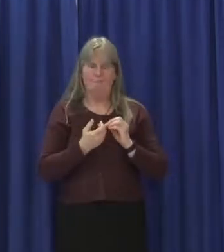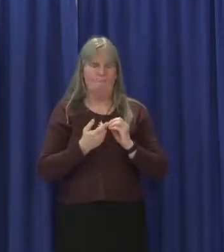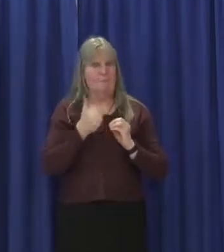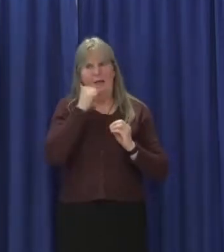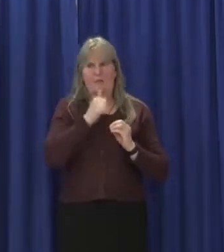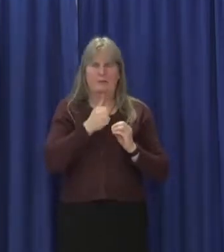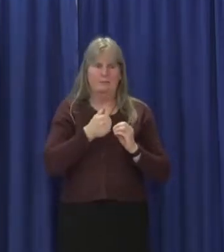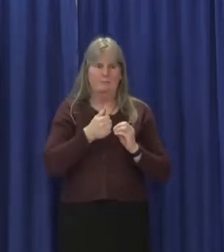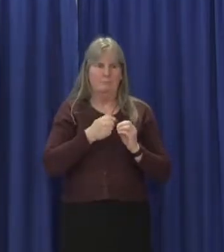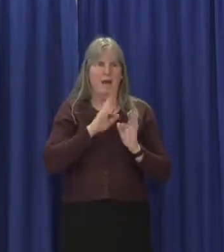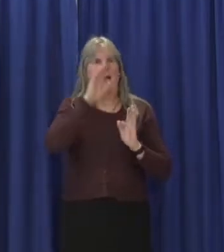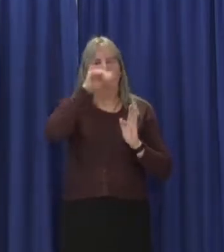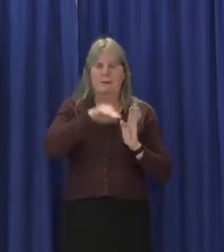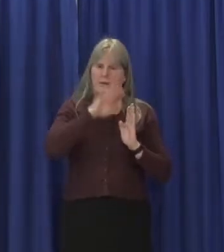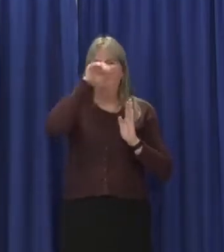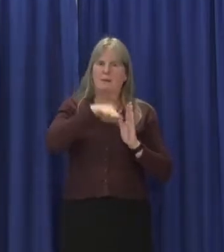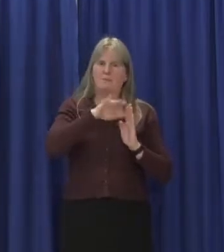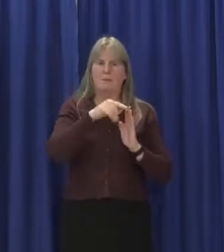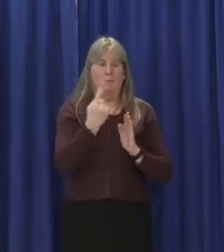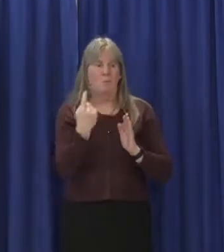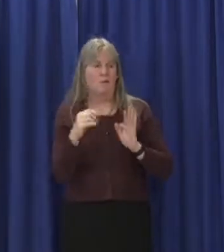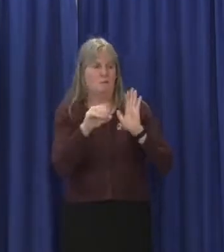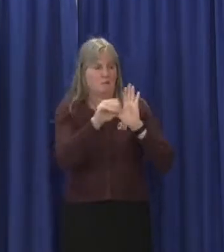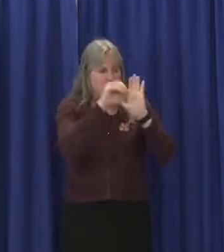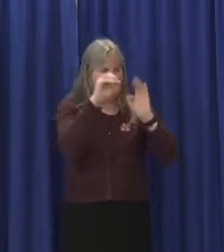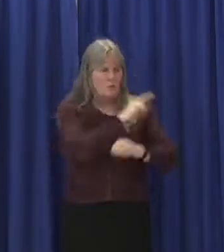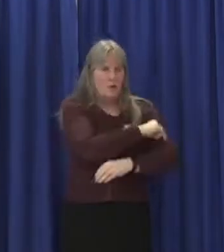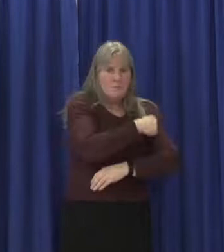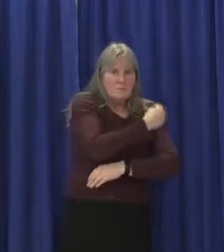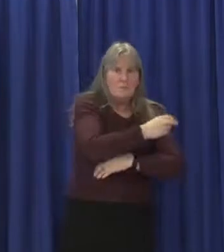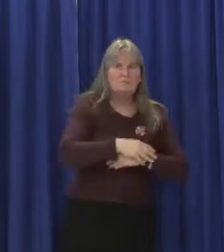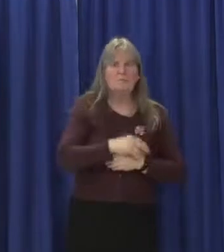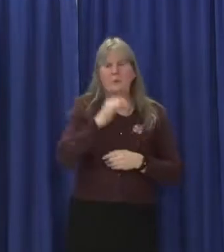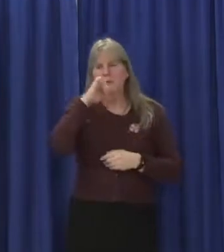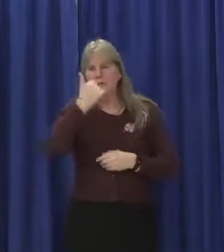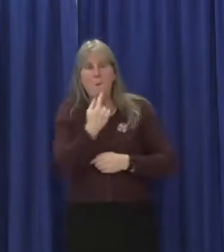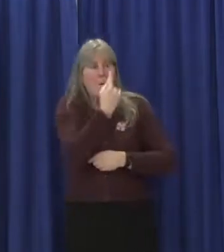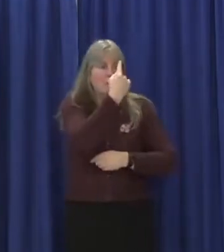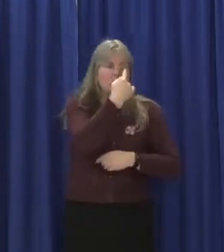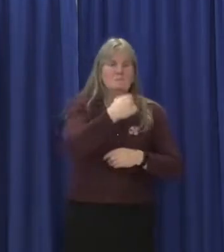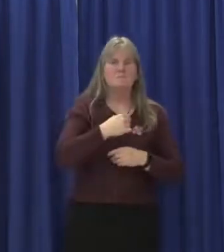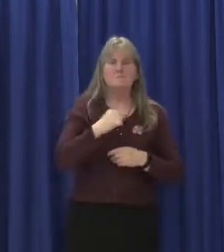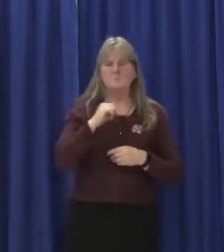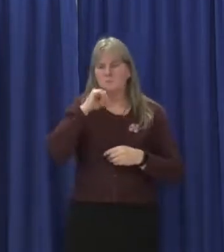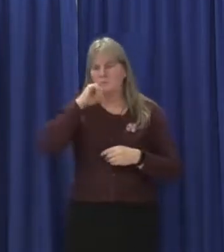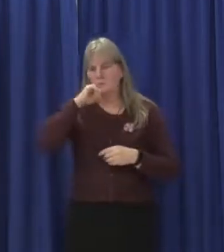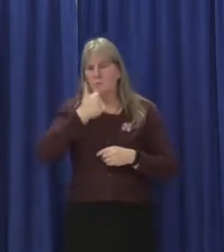So one day we have zero hospitalizations, another day it's one, and the next day it's two.